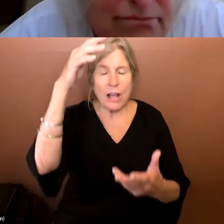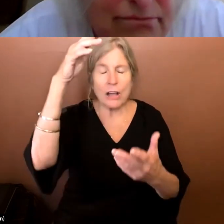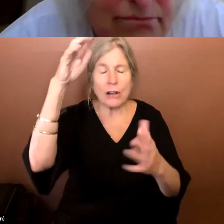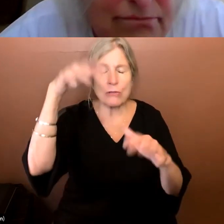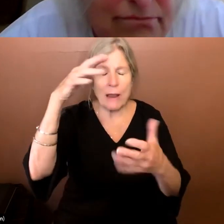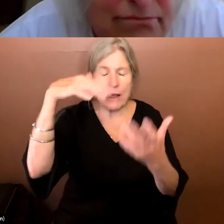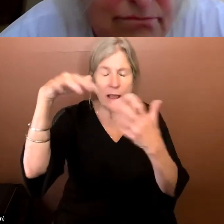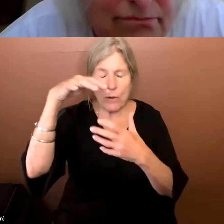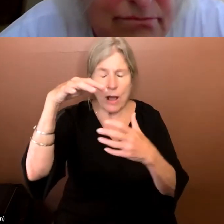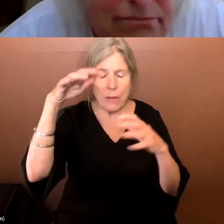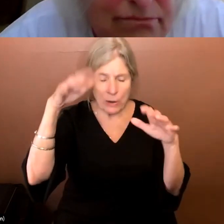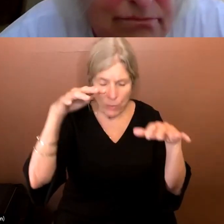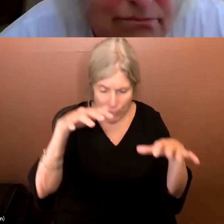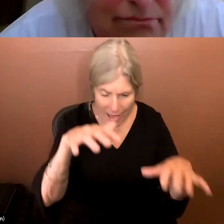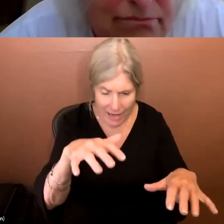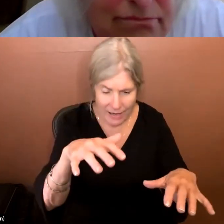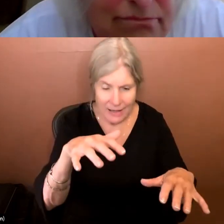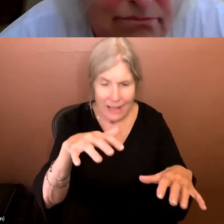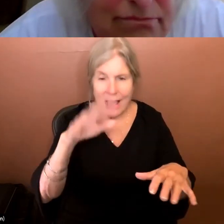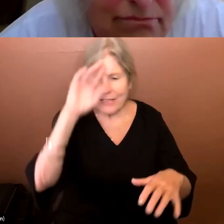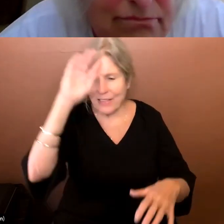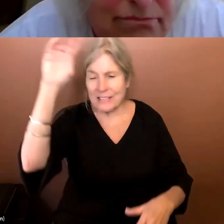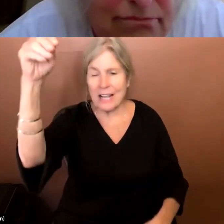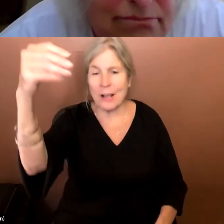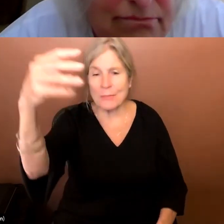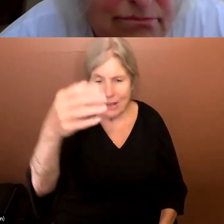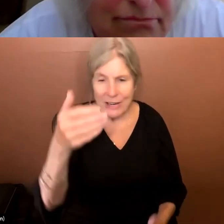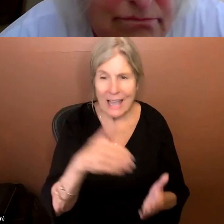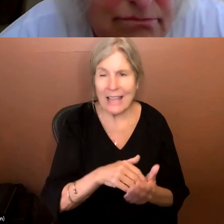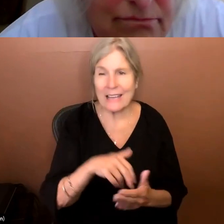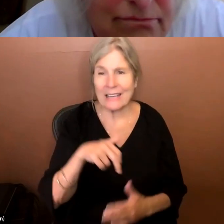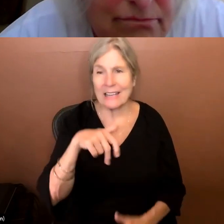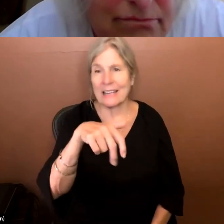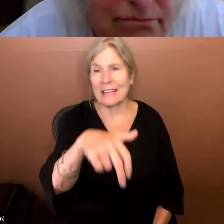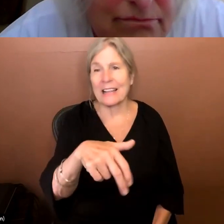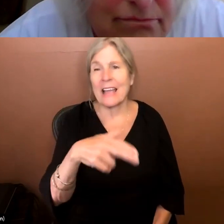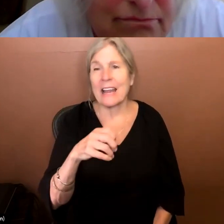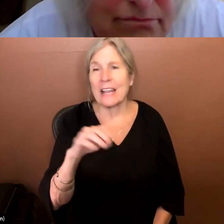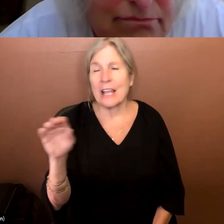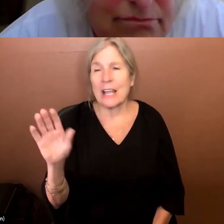for a little bit. And then the sun comes out again. And he moved his hand across the picture